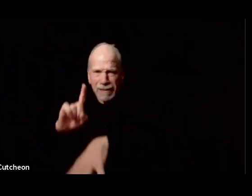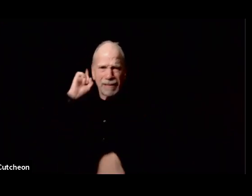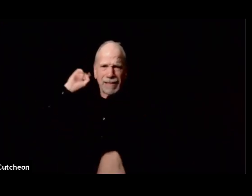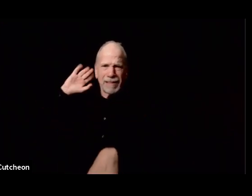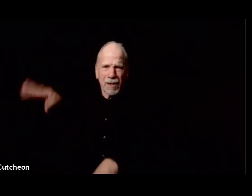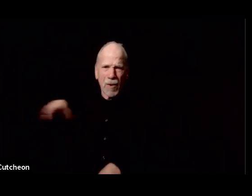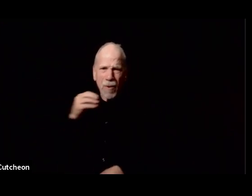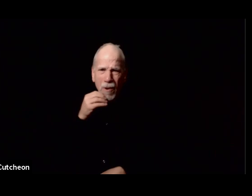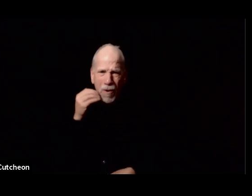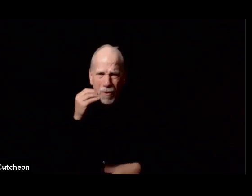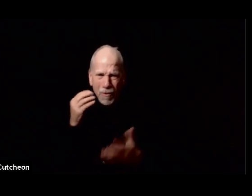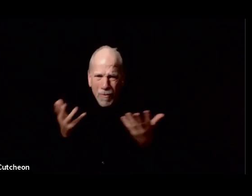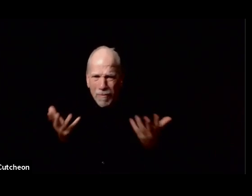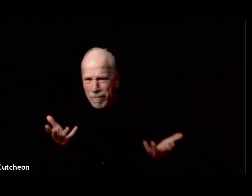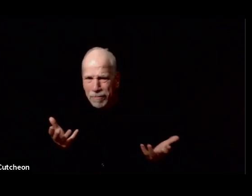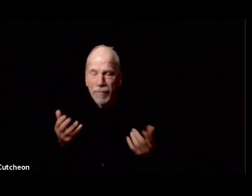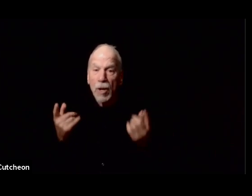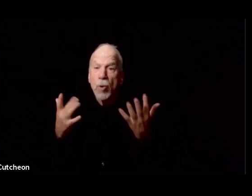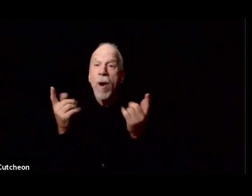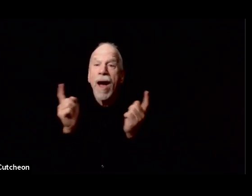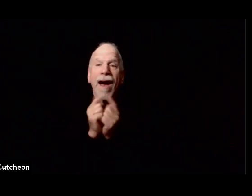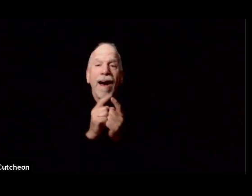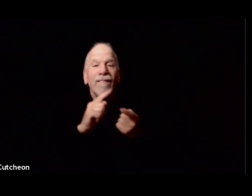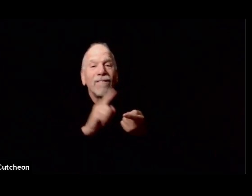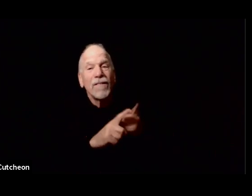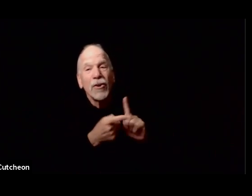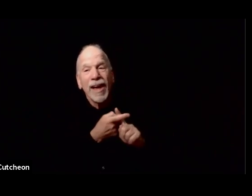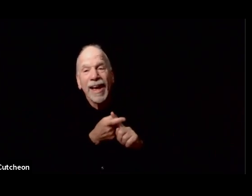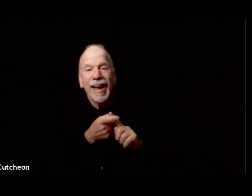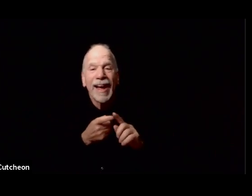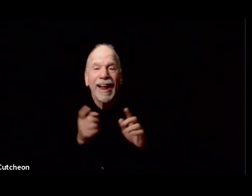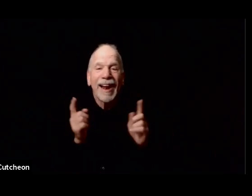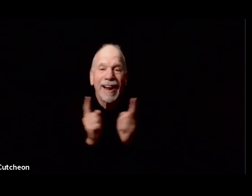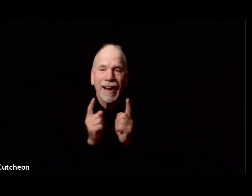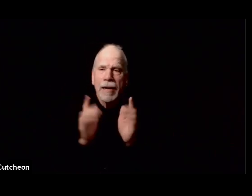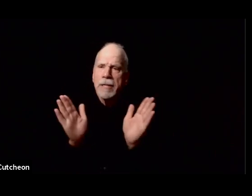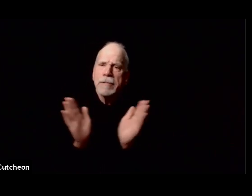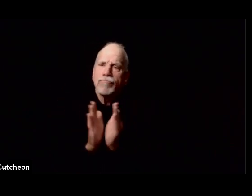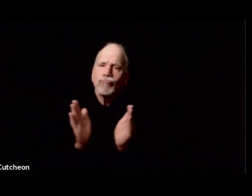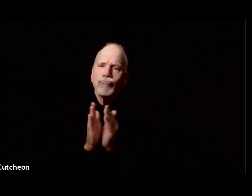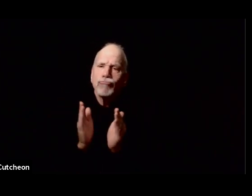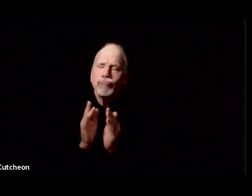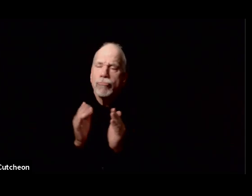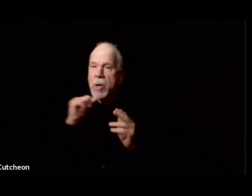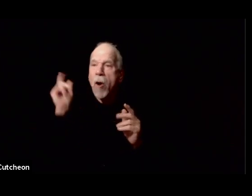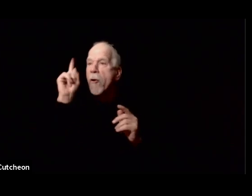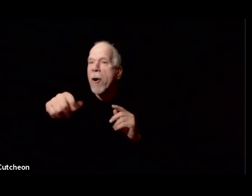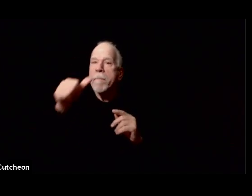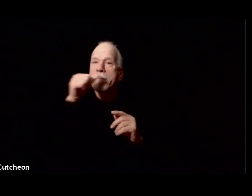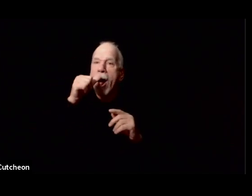wear a mask when you're not drinking. Stay seated. We have to ensure that people are